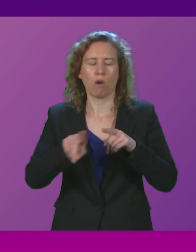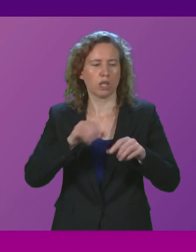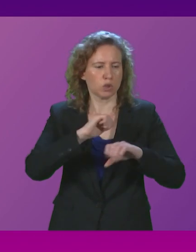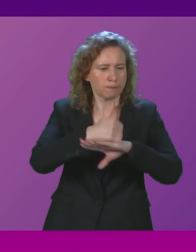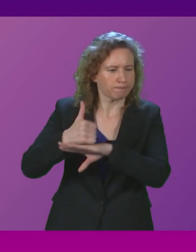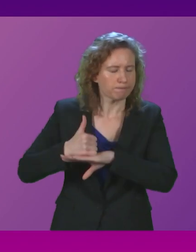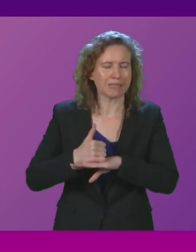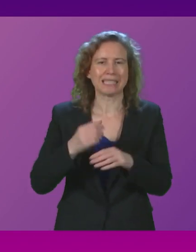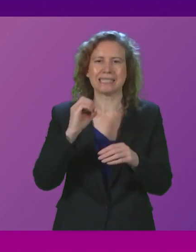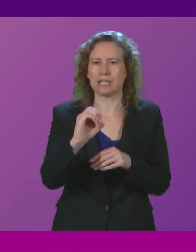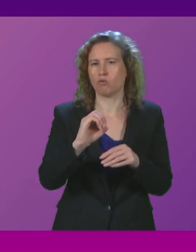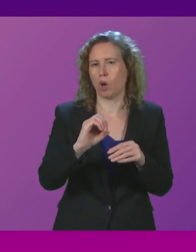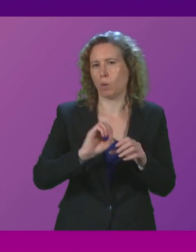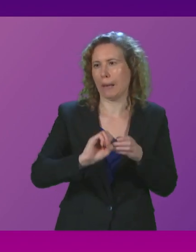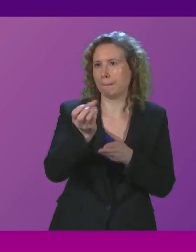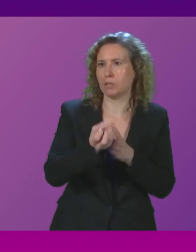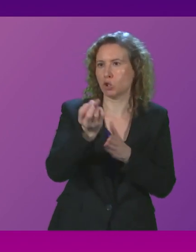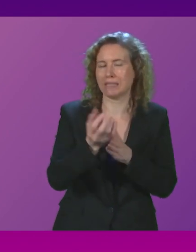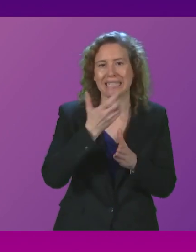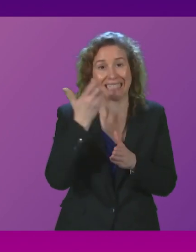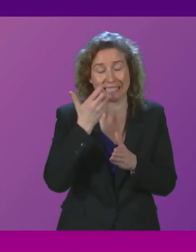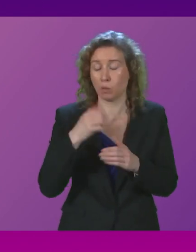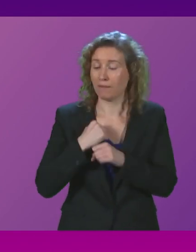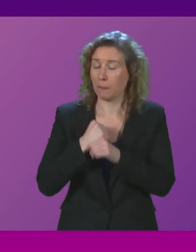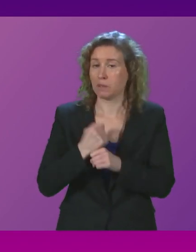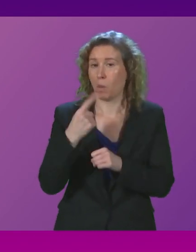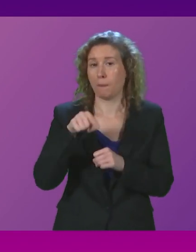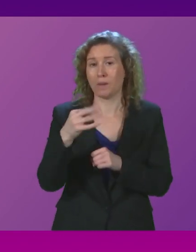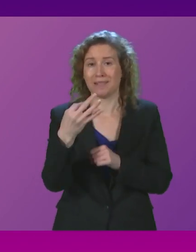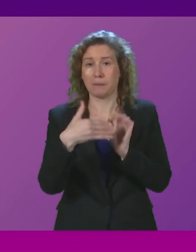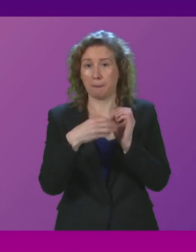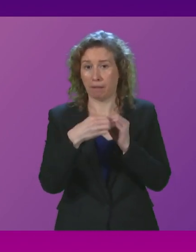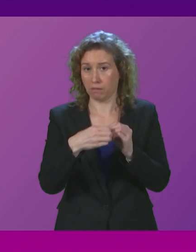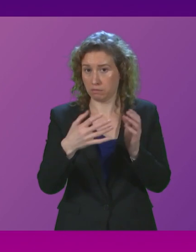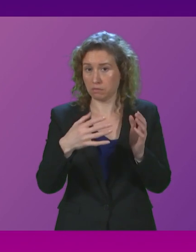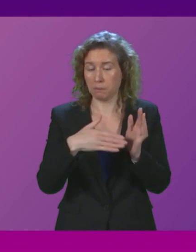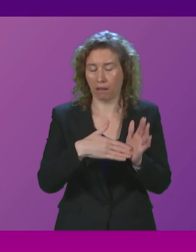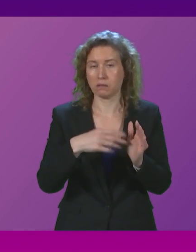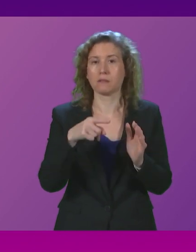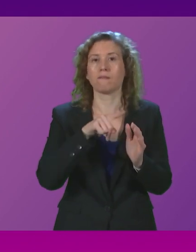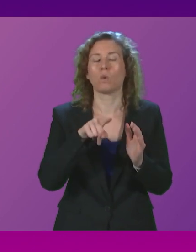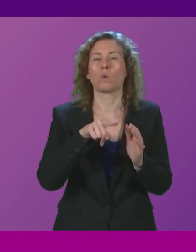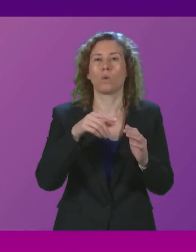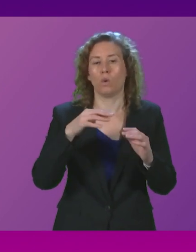of zero-emissions heating in rural areas. Overall, we have committed £1.8 billion for heat and energy efficiency over this session